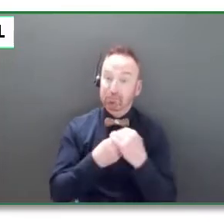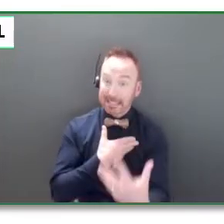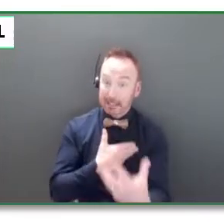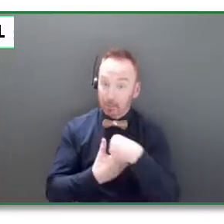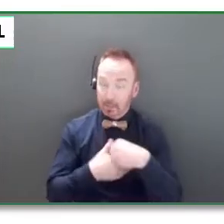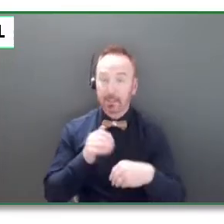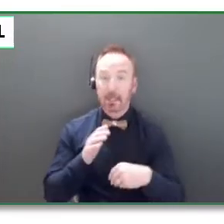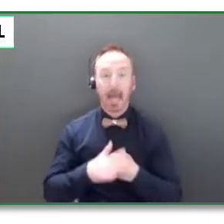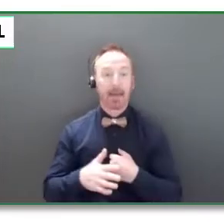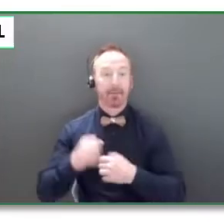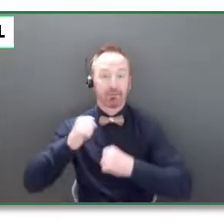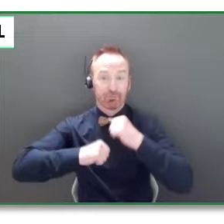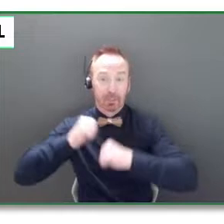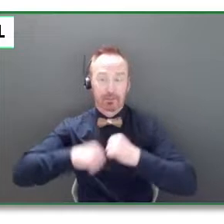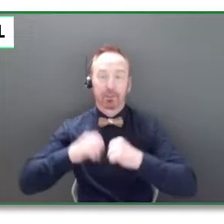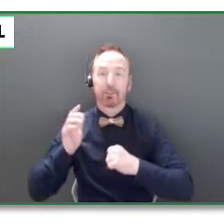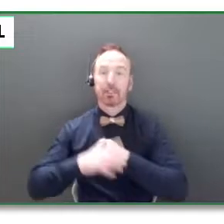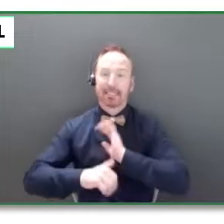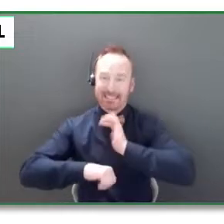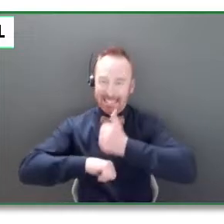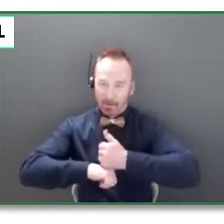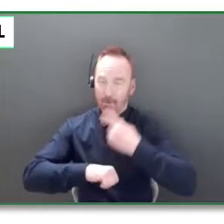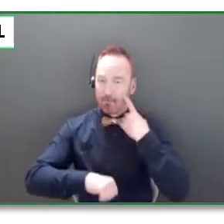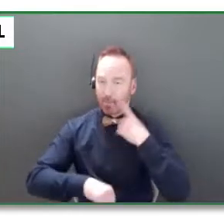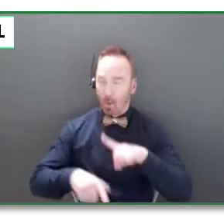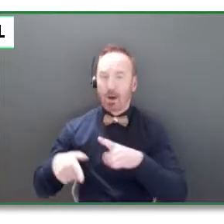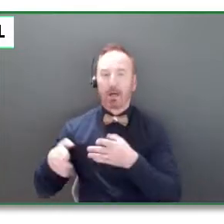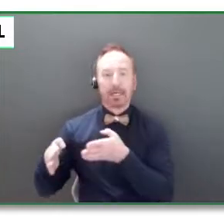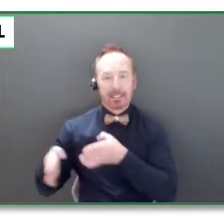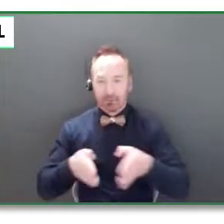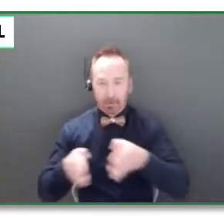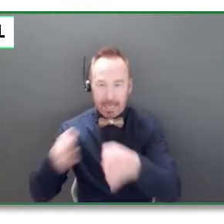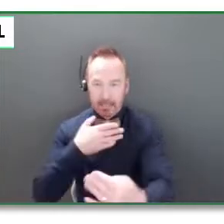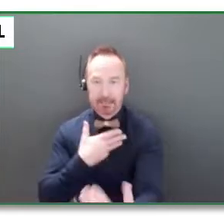trails based on a level of challenge for all levels of ability and a type of